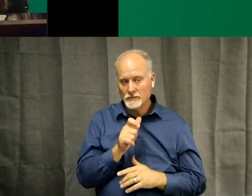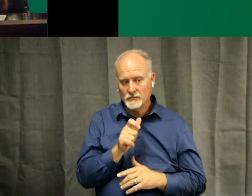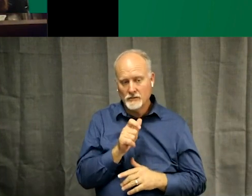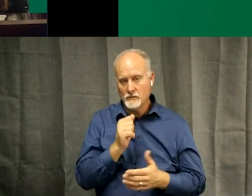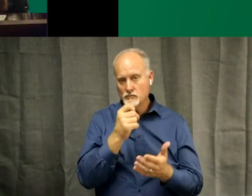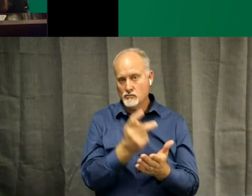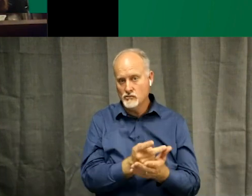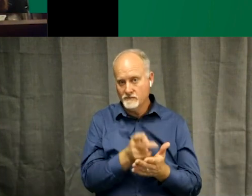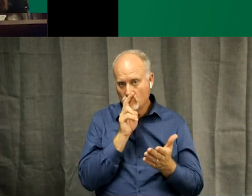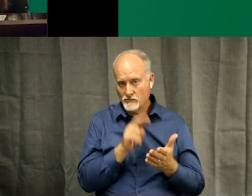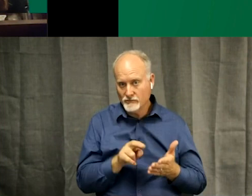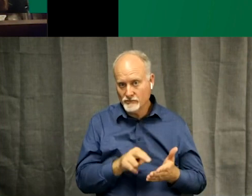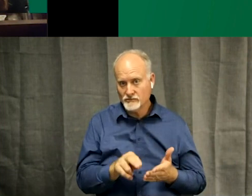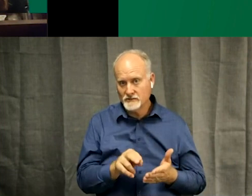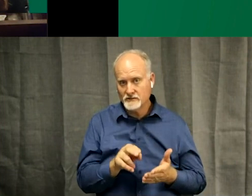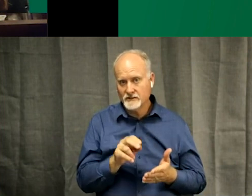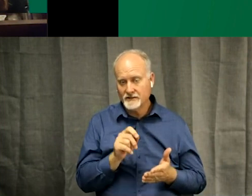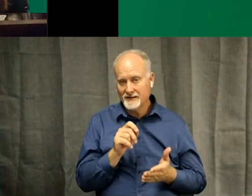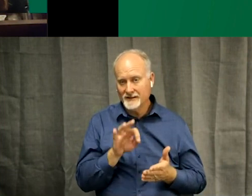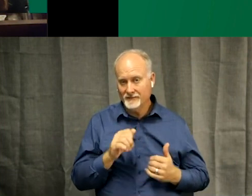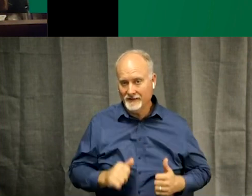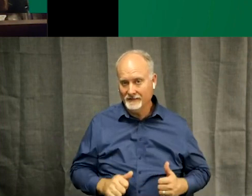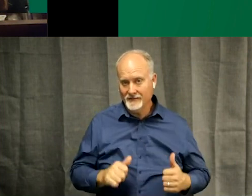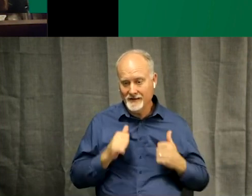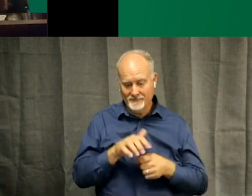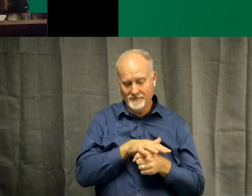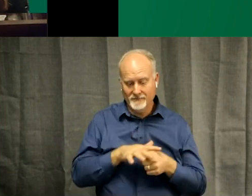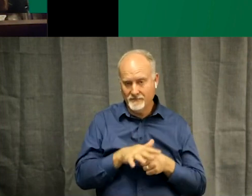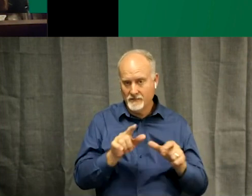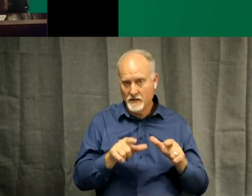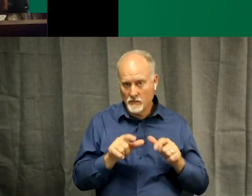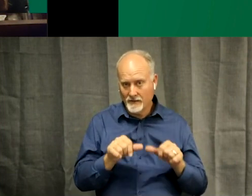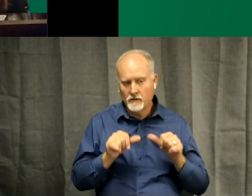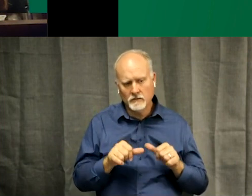do research and if they are living in the local area they can continue their research but that